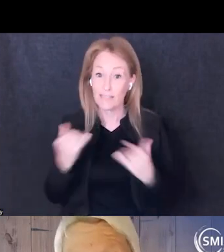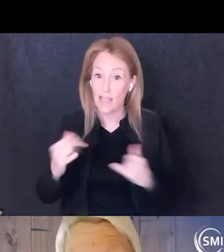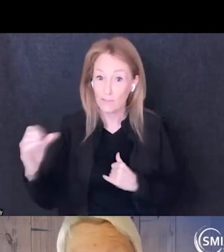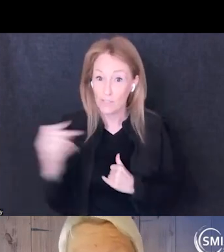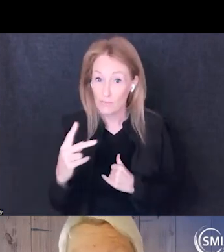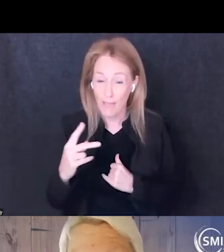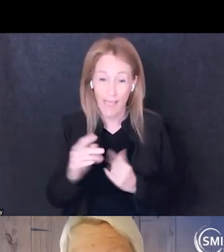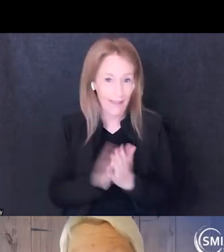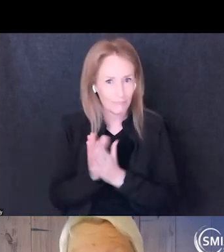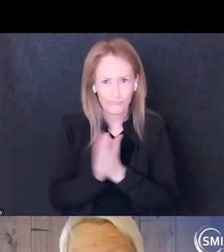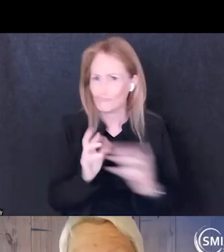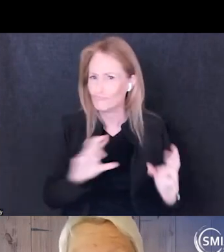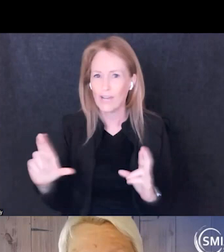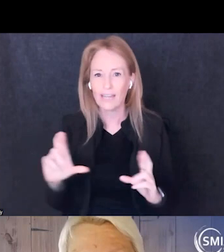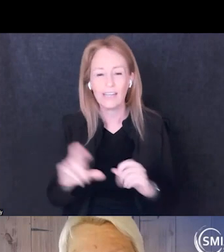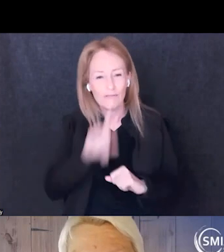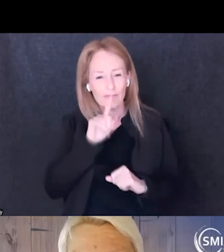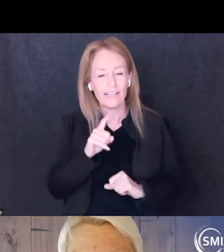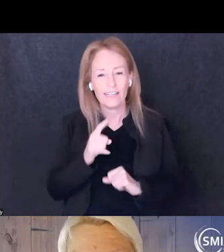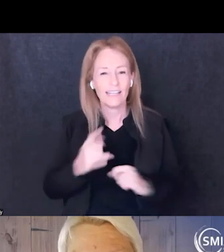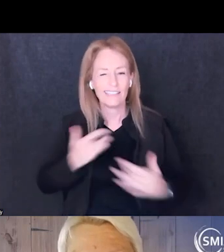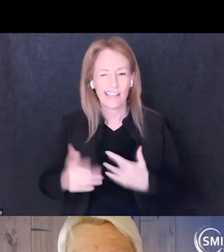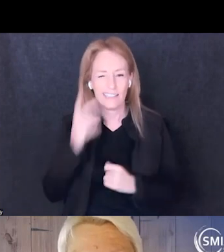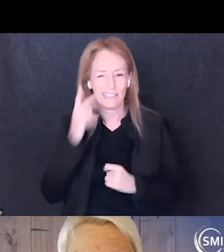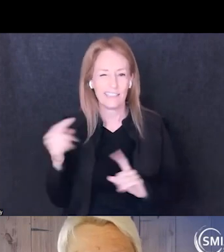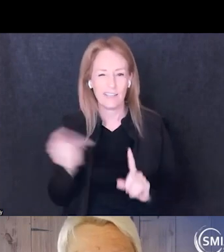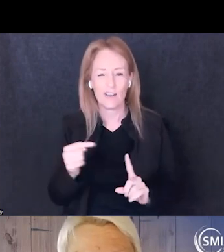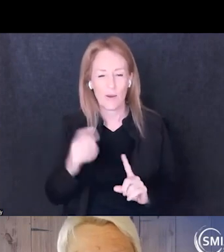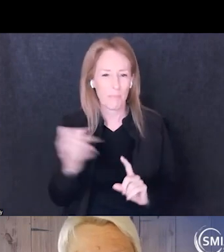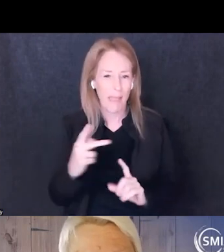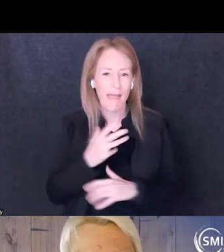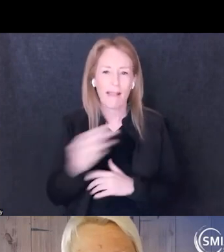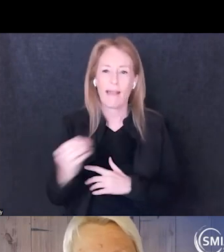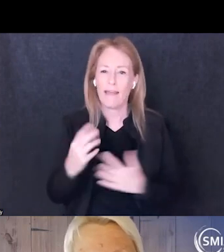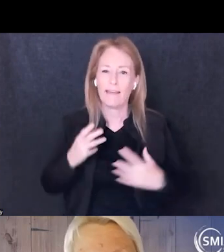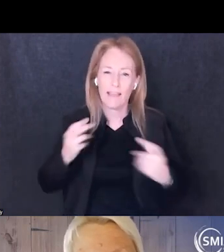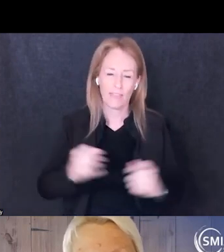WE ARE EXCITED TO SEE HER BACK AND HEALTHY.